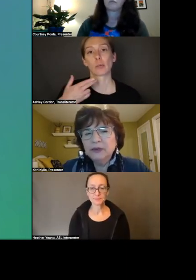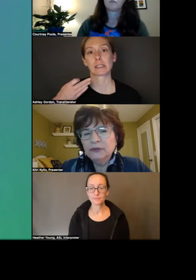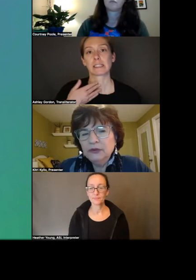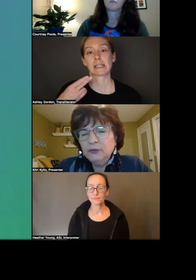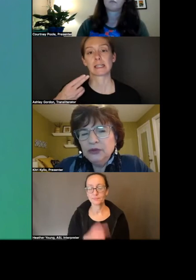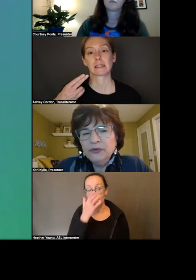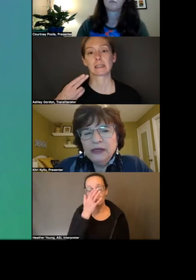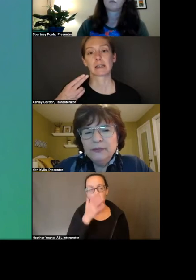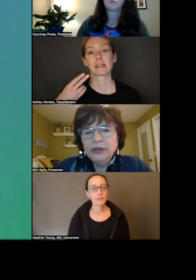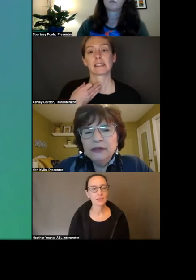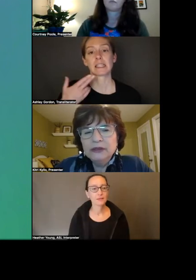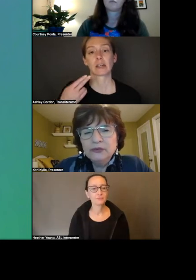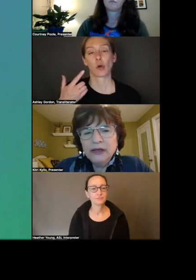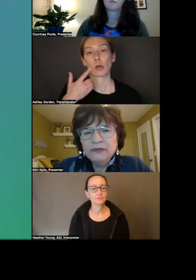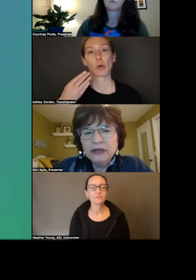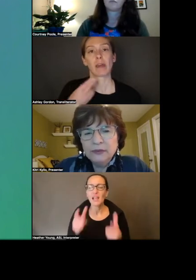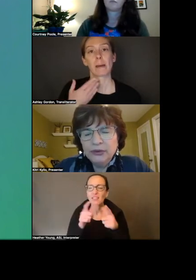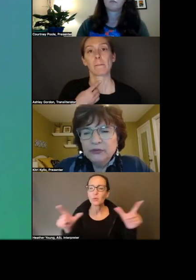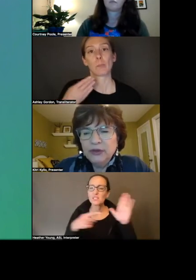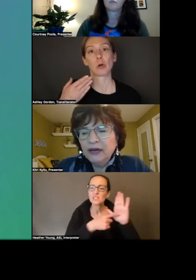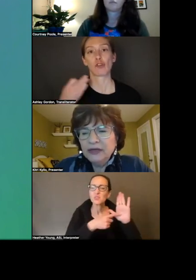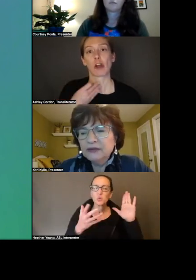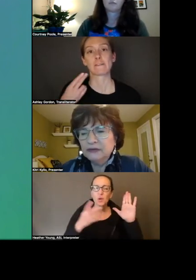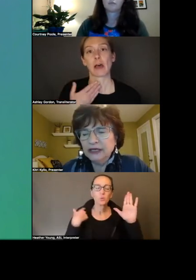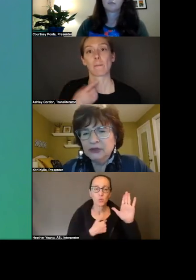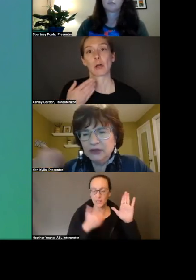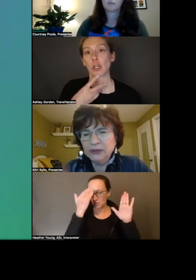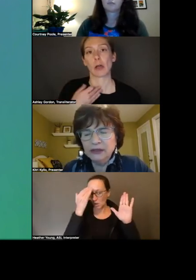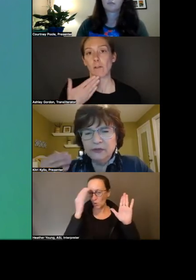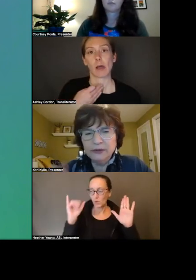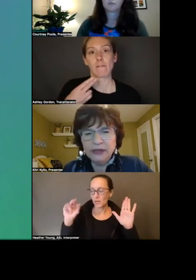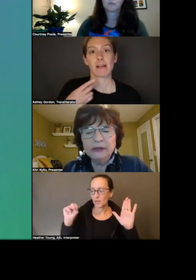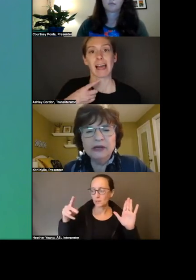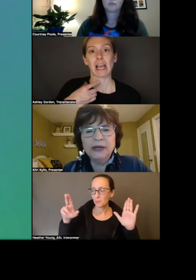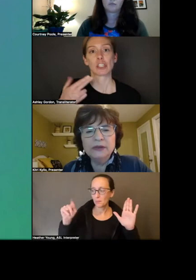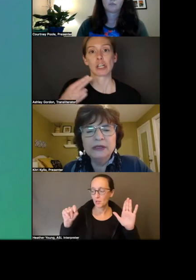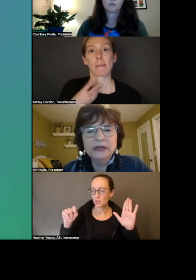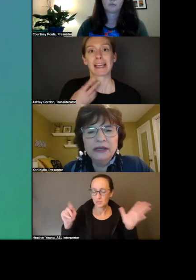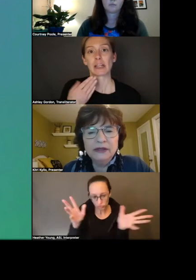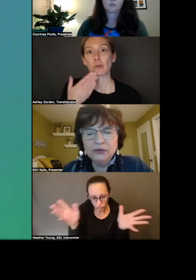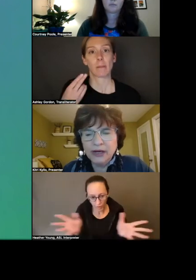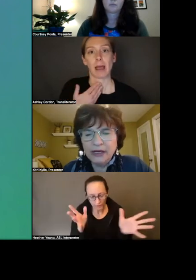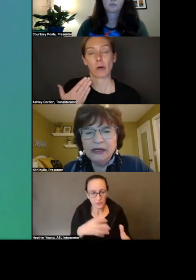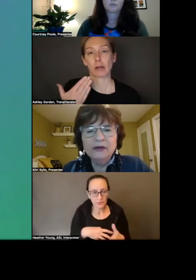We know that input drives output. You have to have language coming in for it to be able to come out in your writing